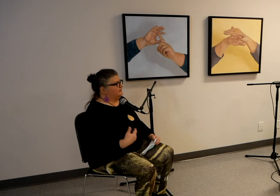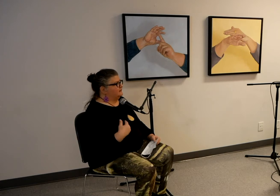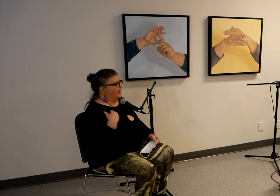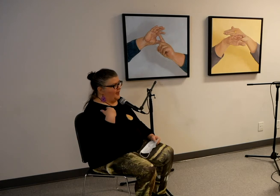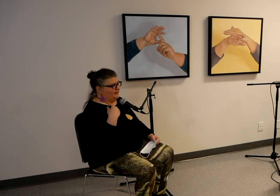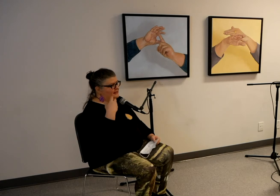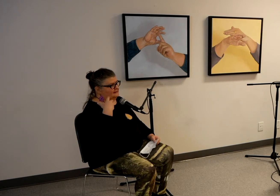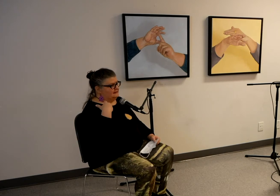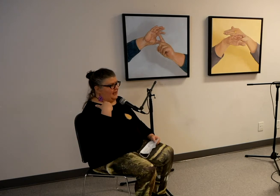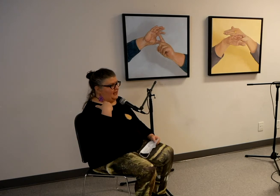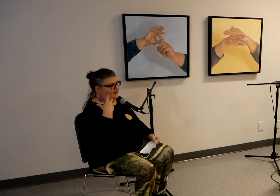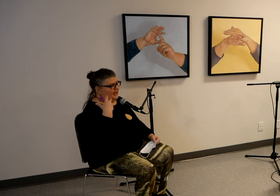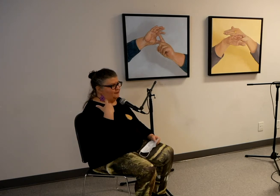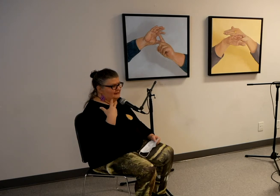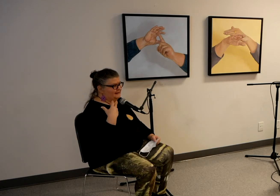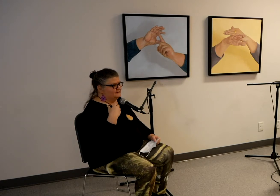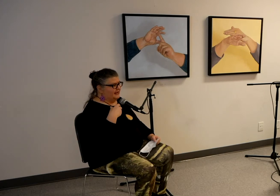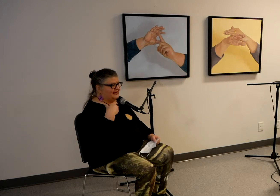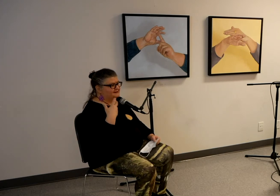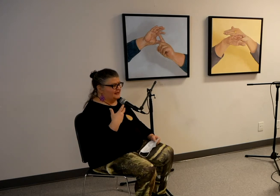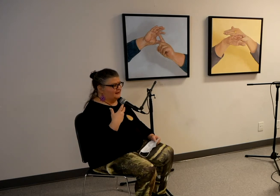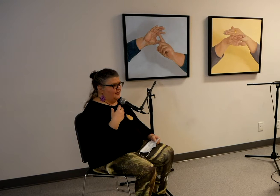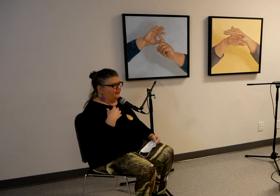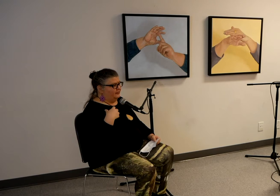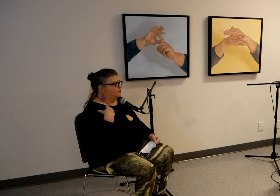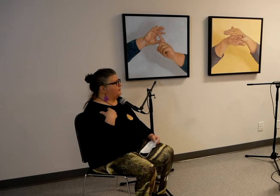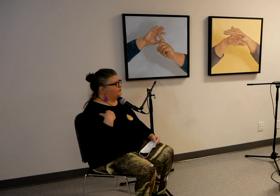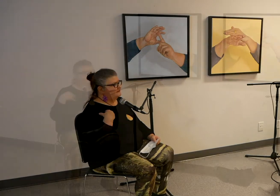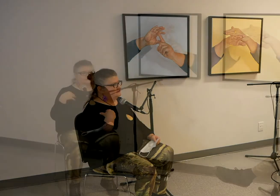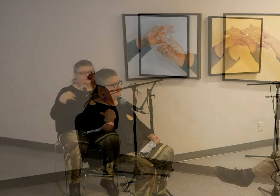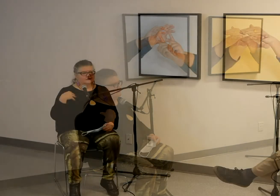Think, I mean, I, I read lips and I can speak, those are my privileges